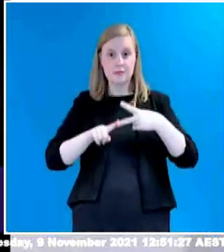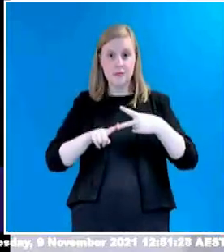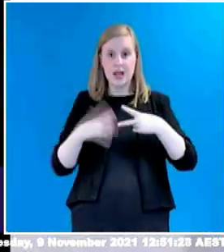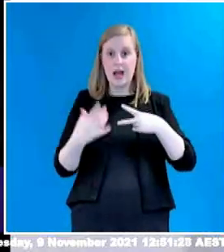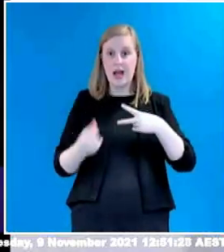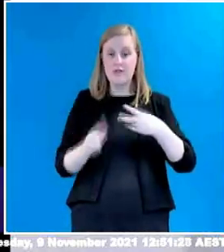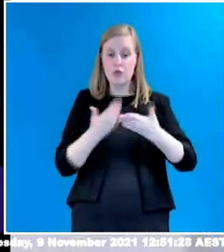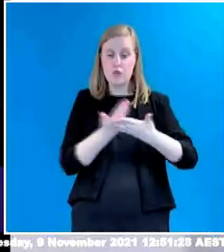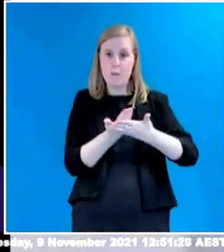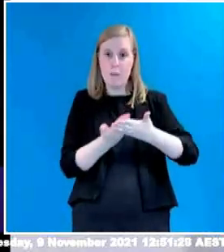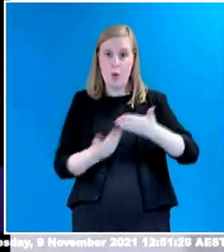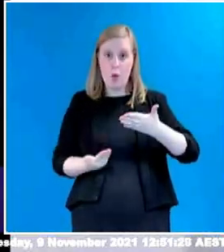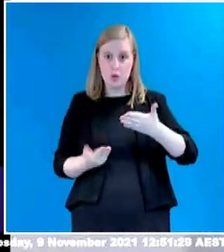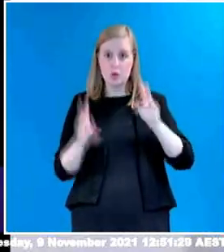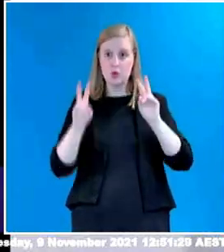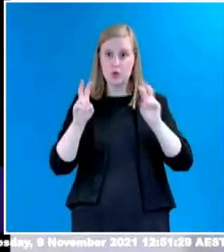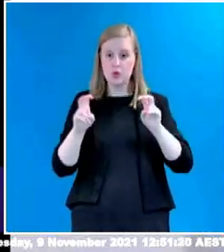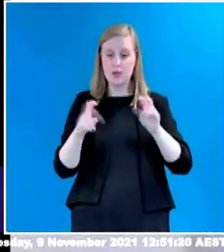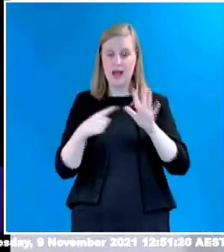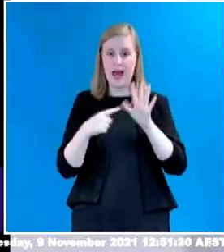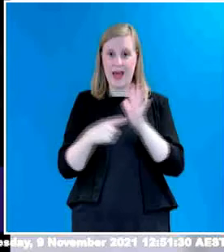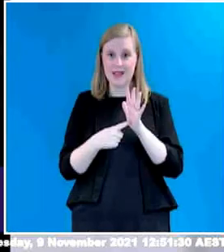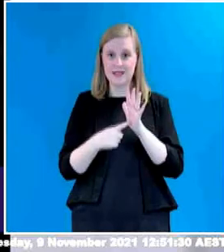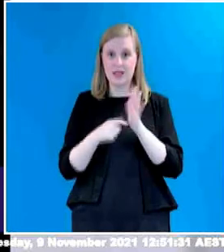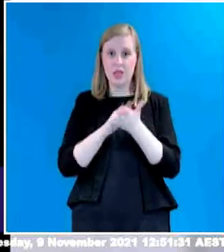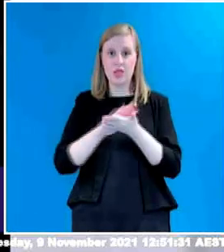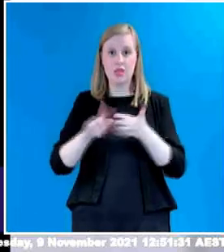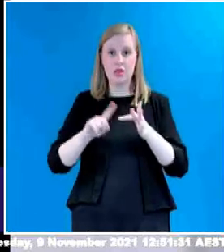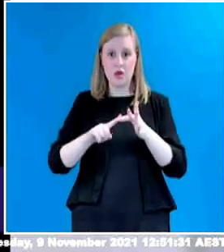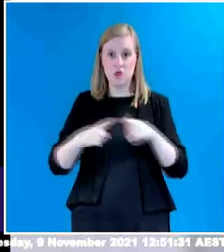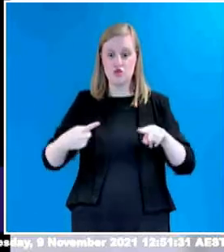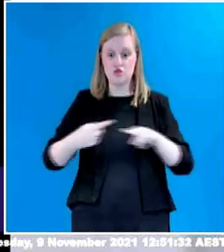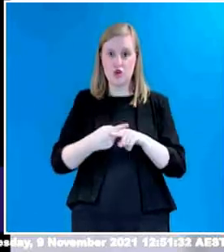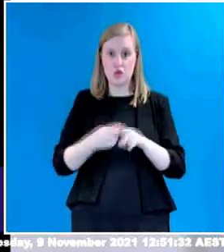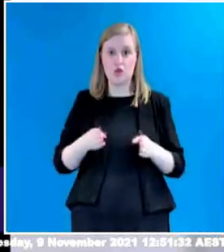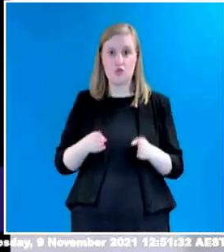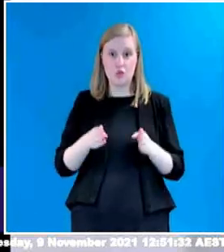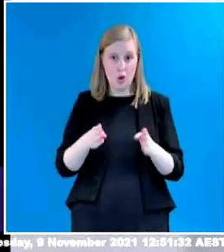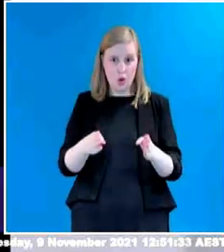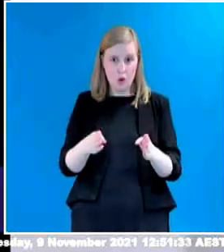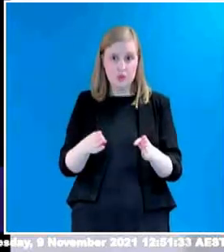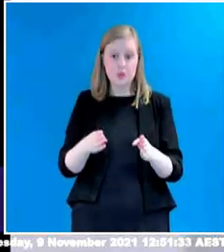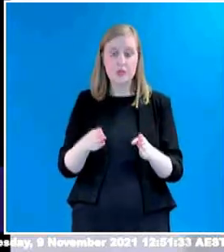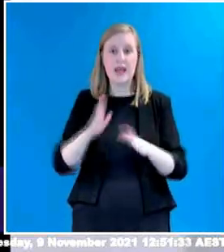on, called: At the Crossroads: 10 years of implementing the UN Guiding